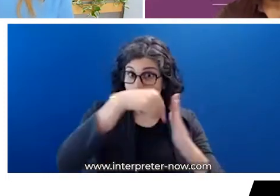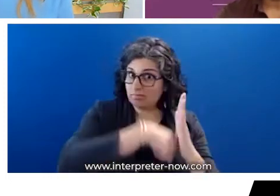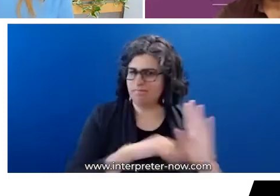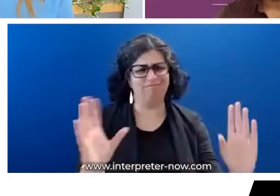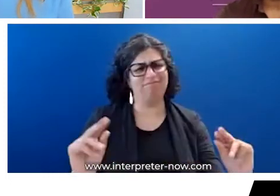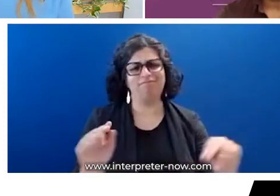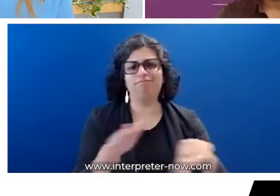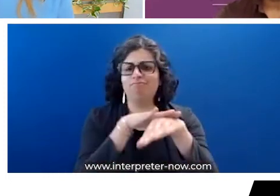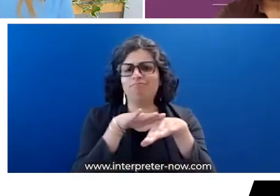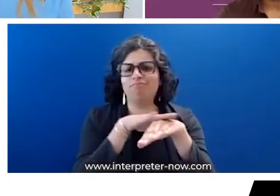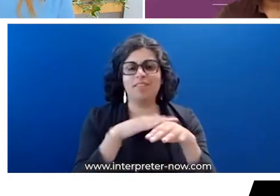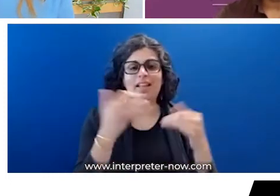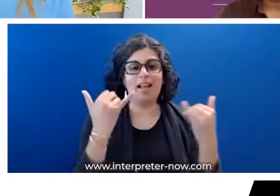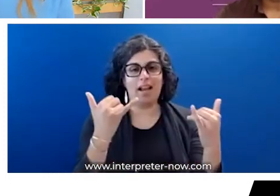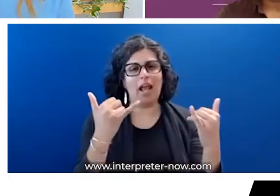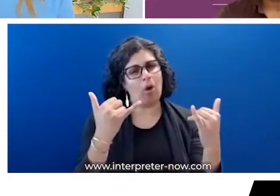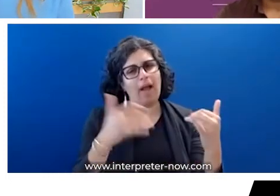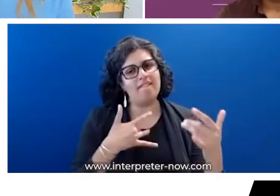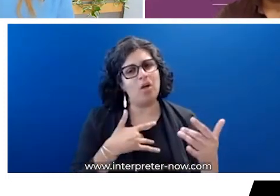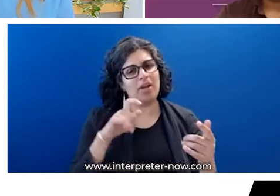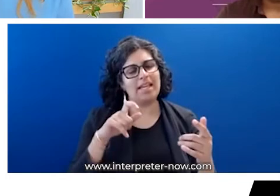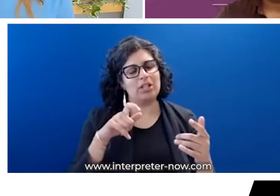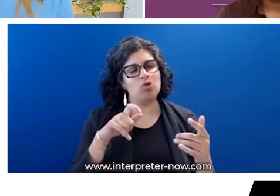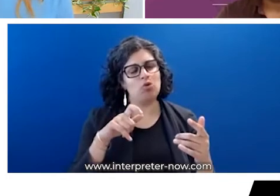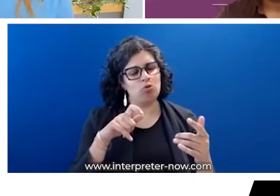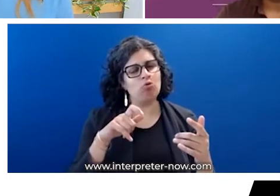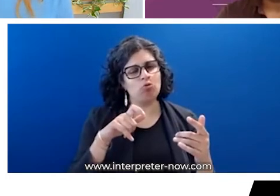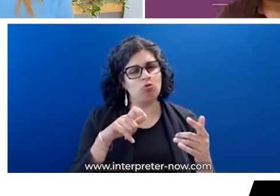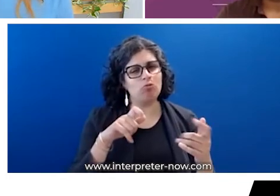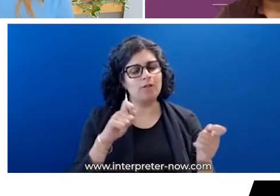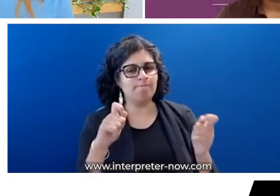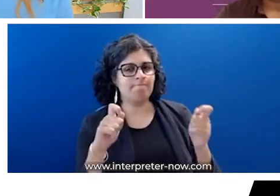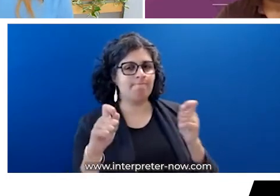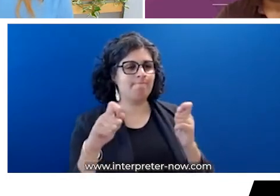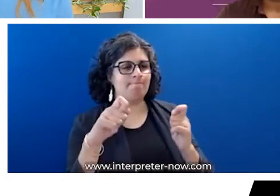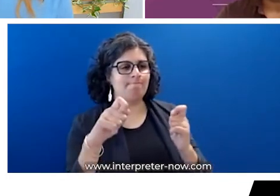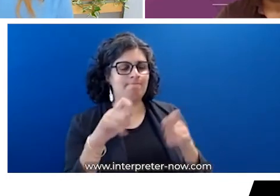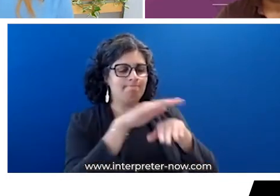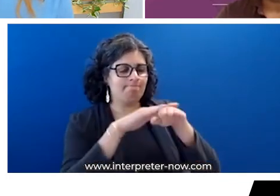I think it's time for us to get below the surface, right? And that's what I love about storytelling.